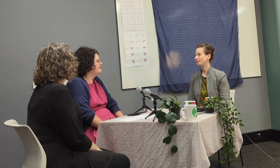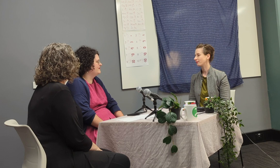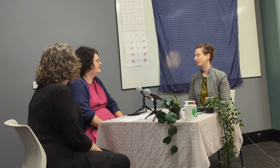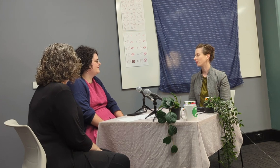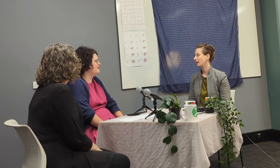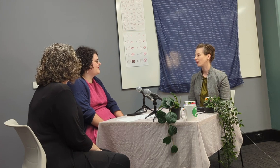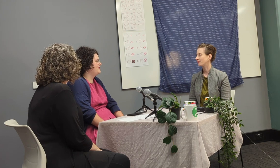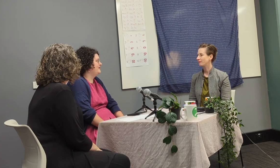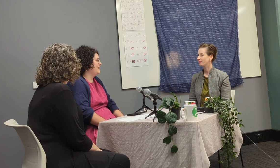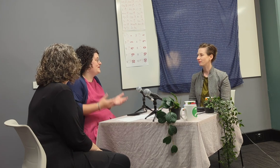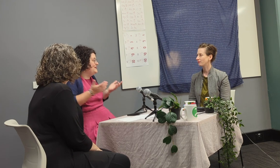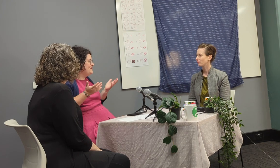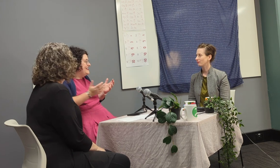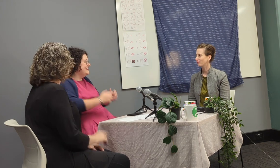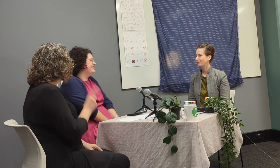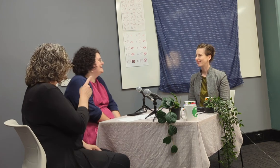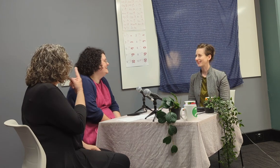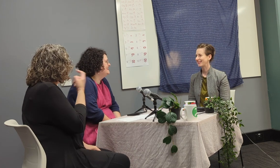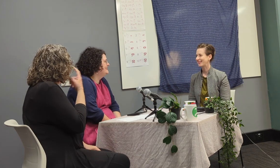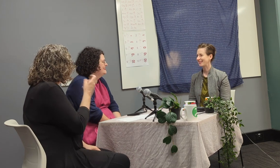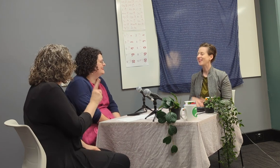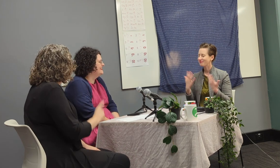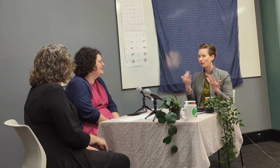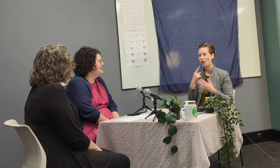what people were doing. G: What did you find out?